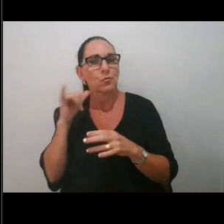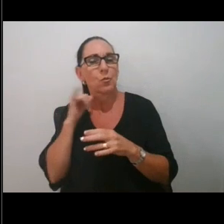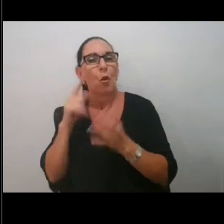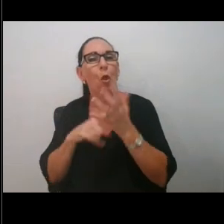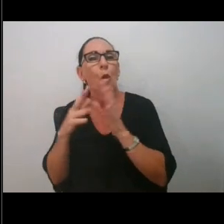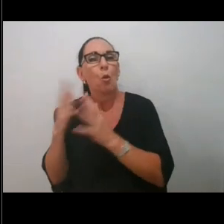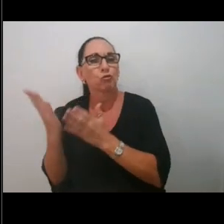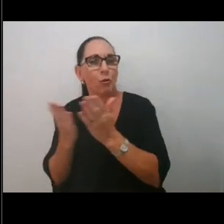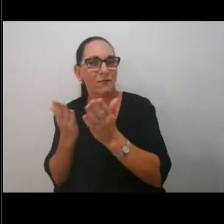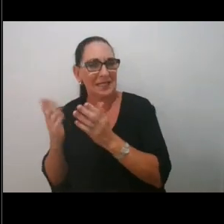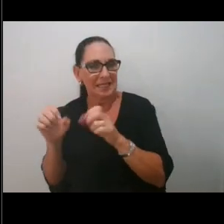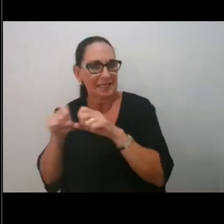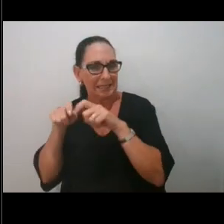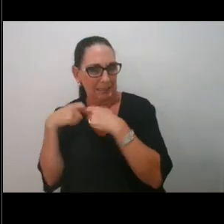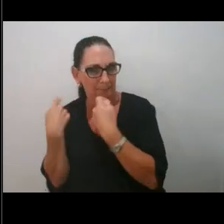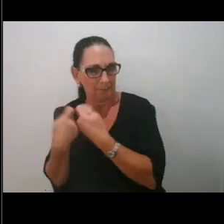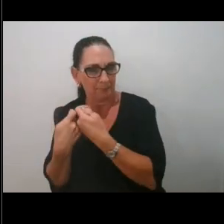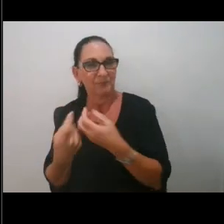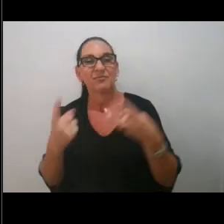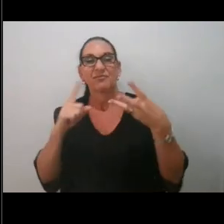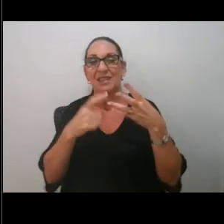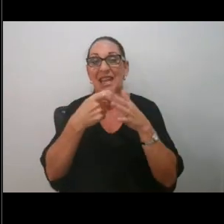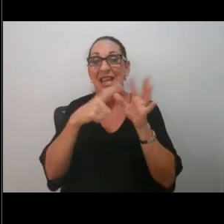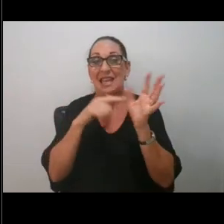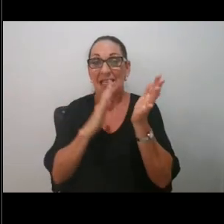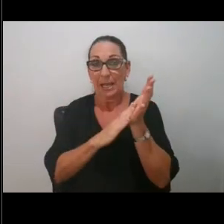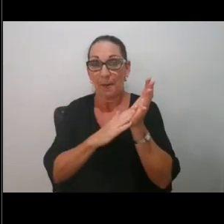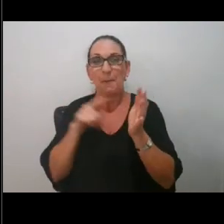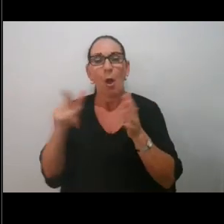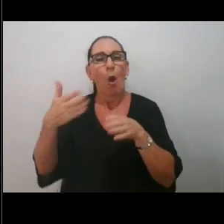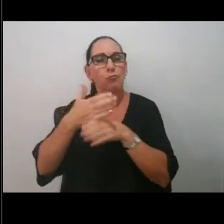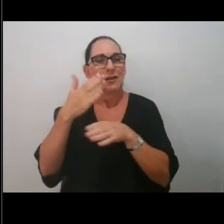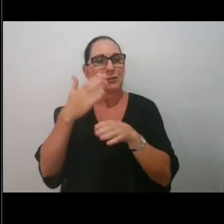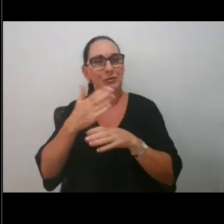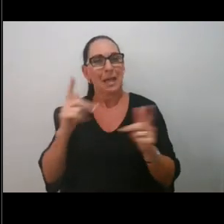the operations manager referral and support services including the Court Link program and we